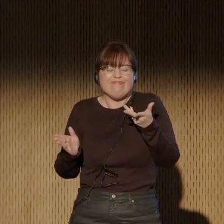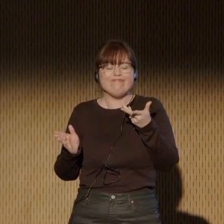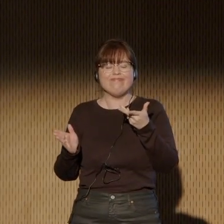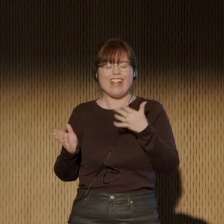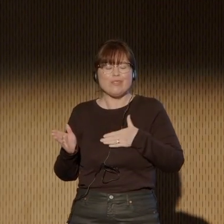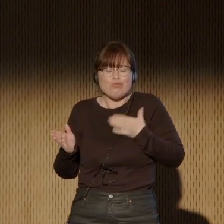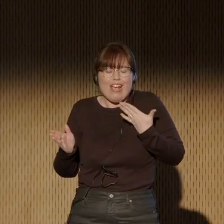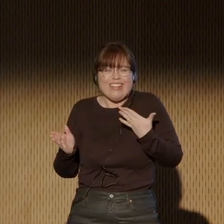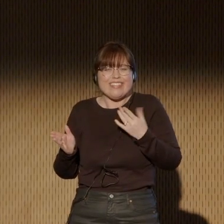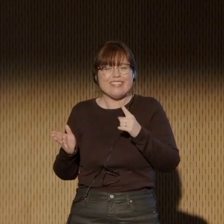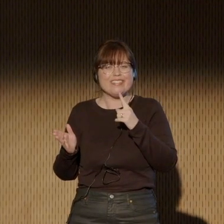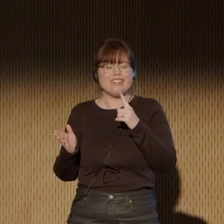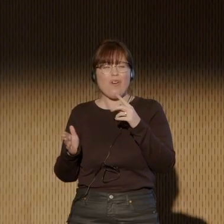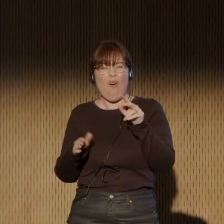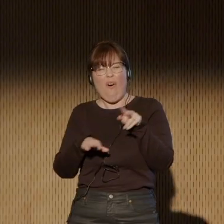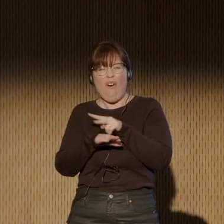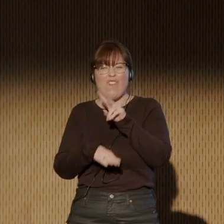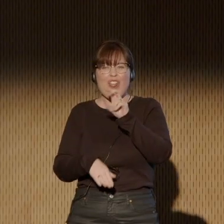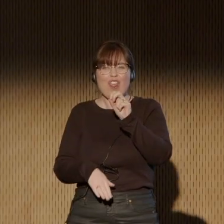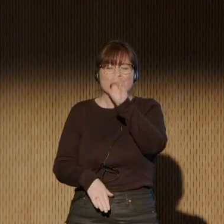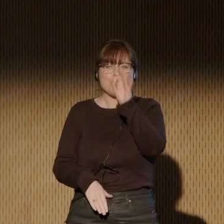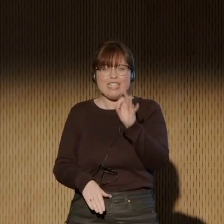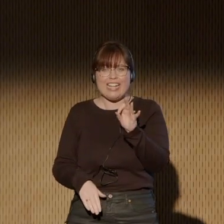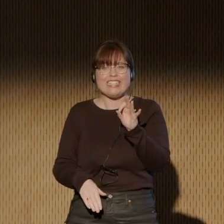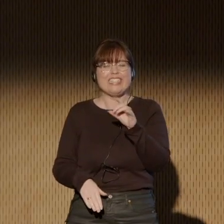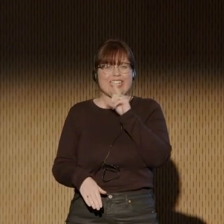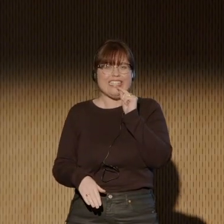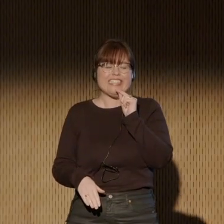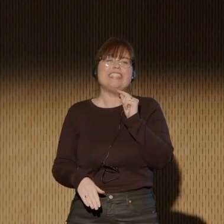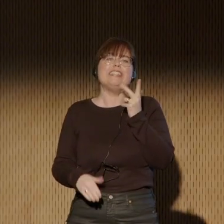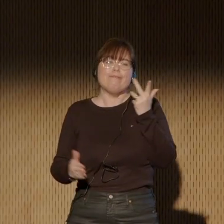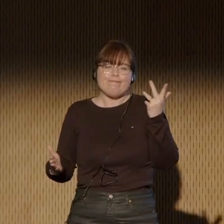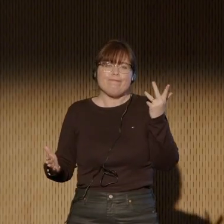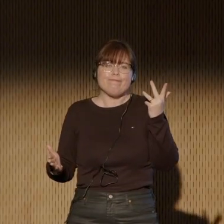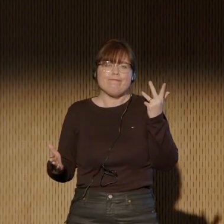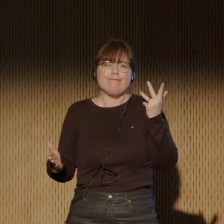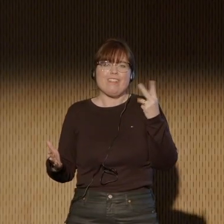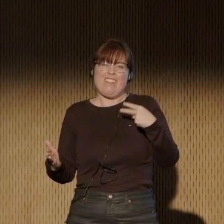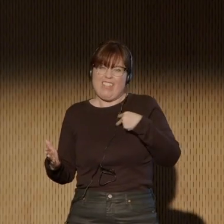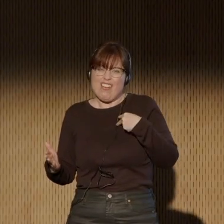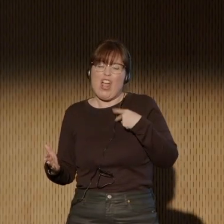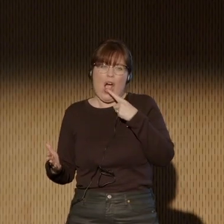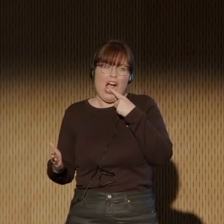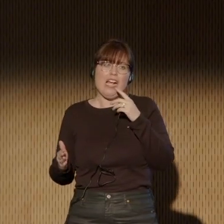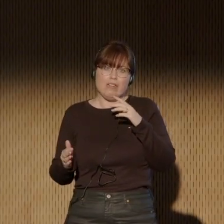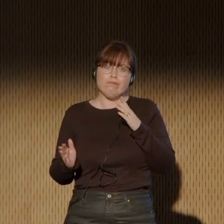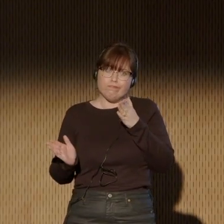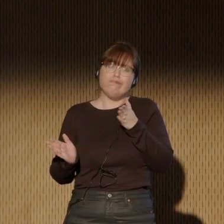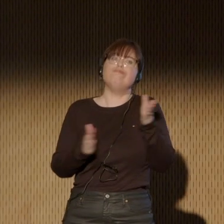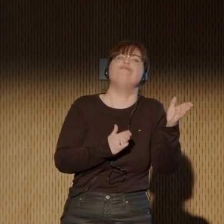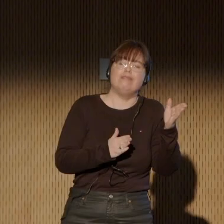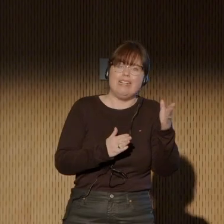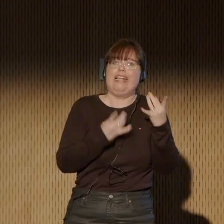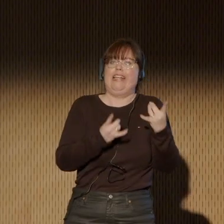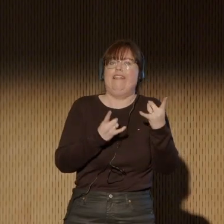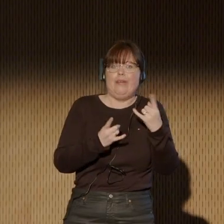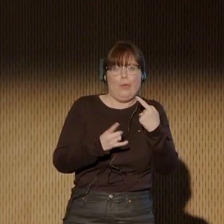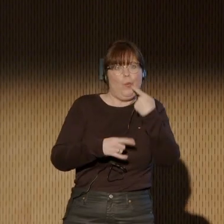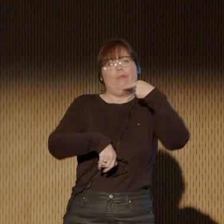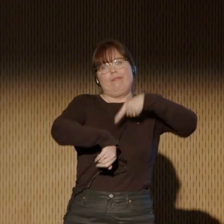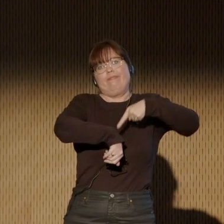there’s over 30% there who felt it was either very or extremely resource-intensive.